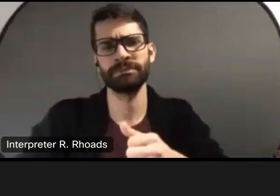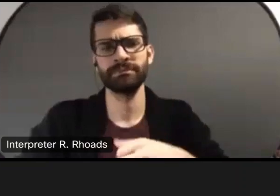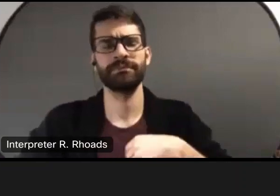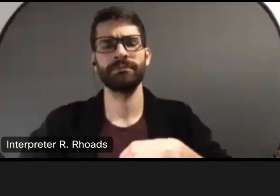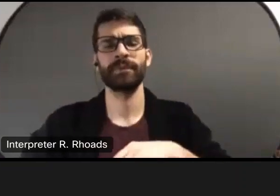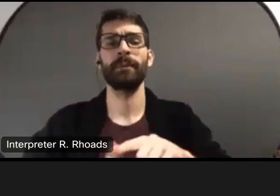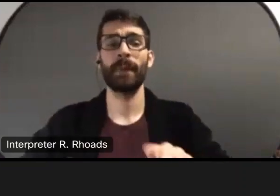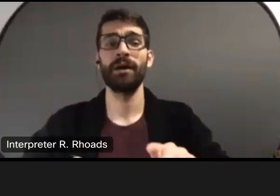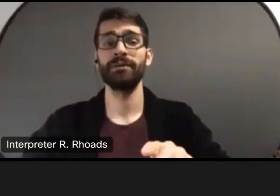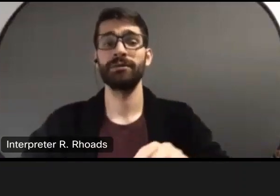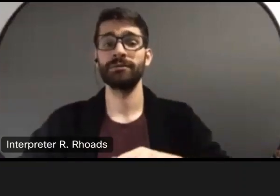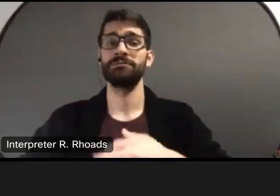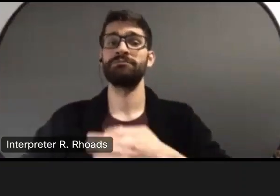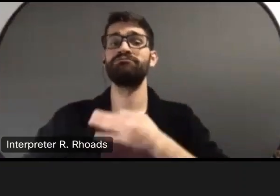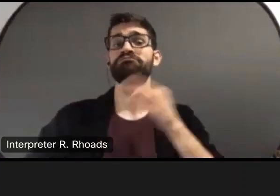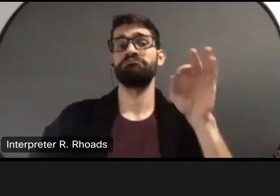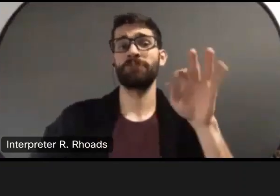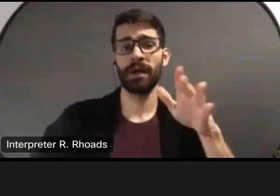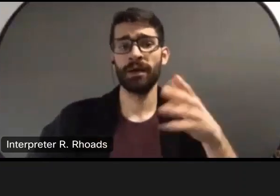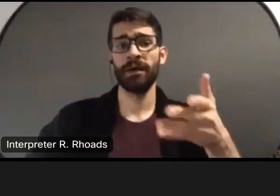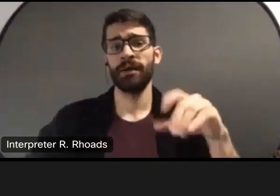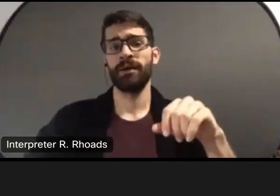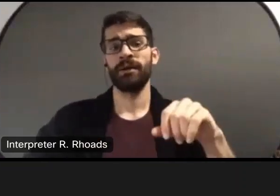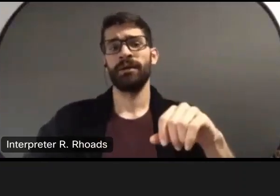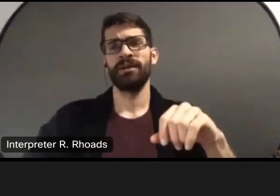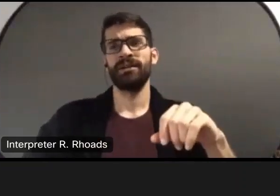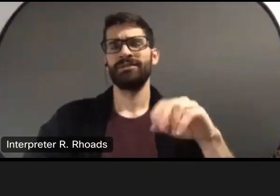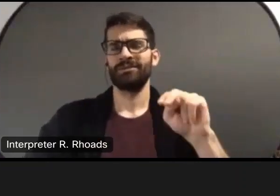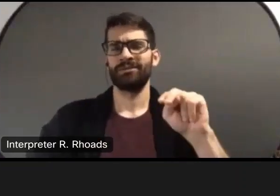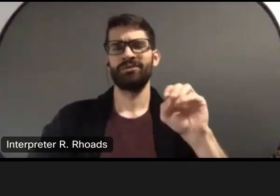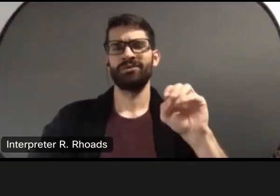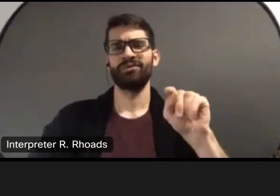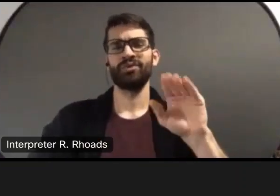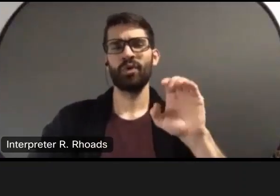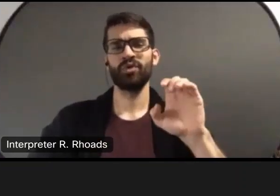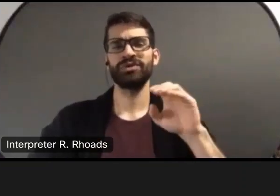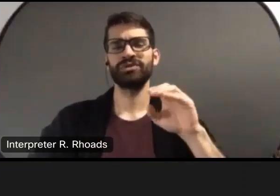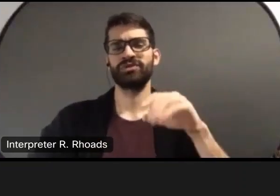it would almost seem to break the notice requirement if all of a sudden before there was